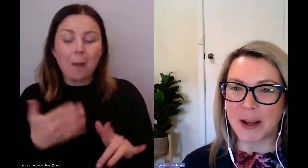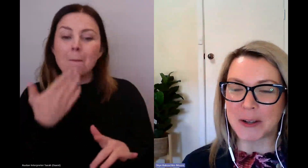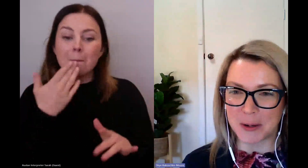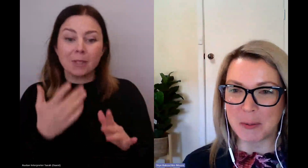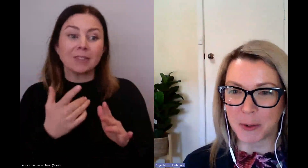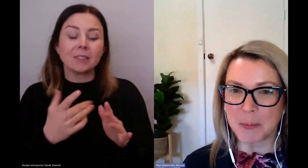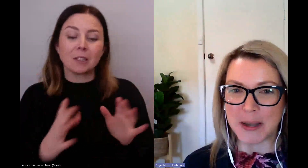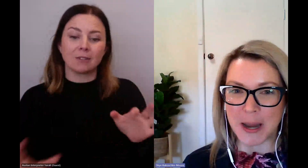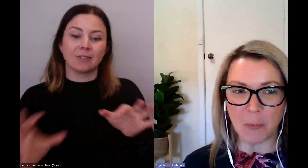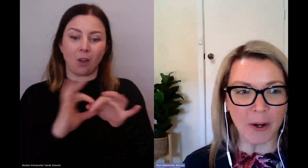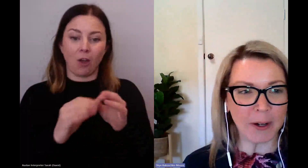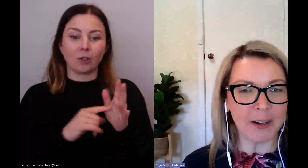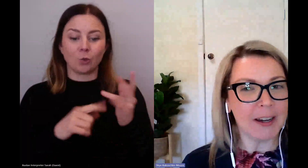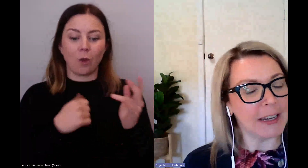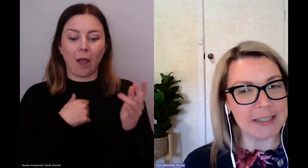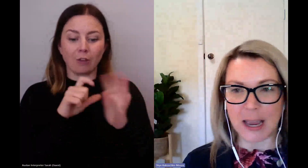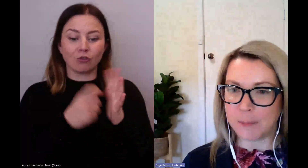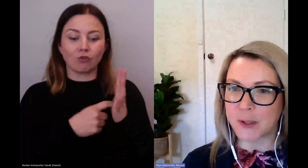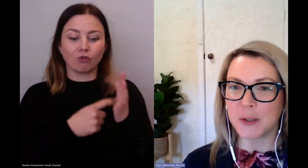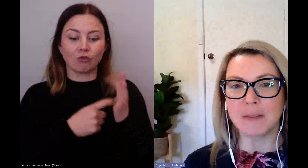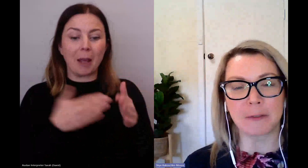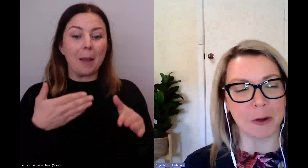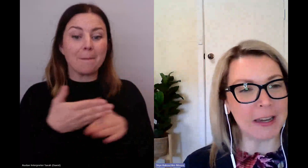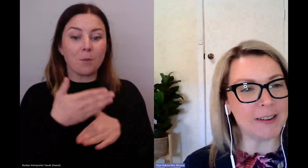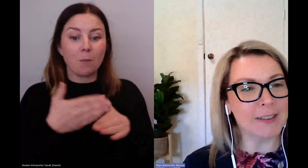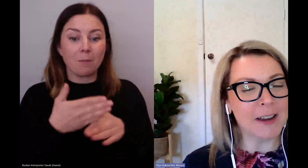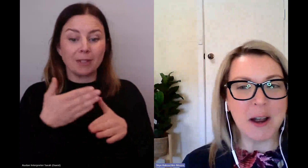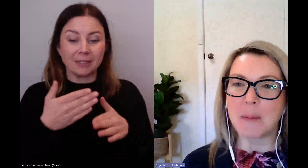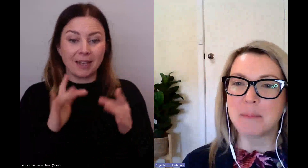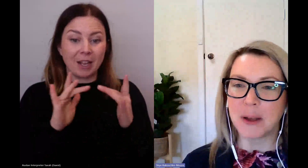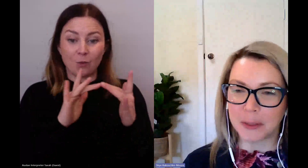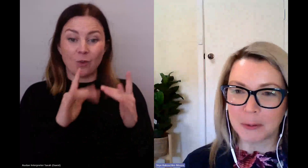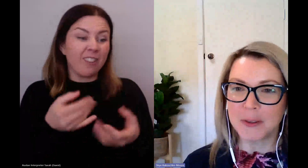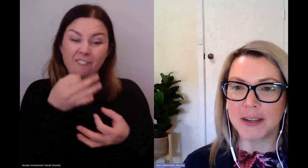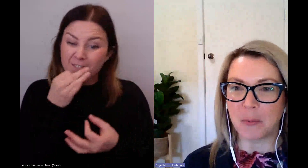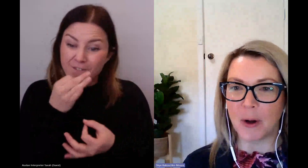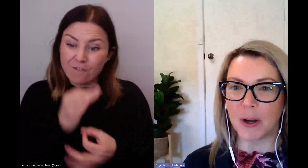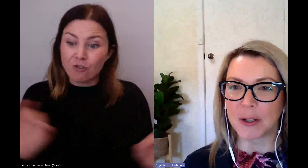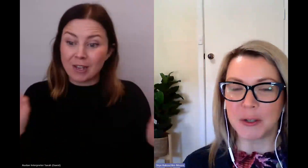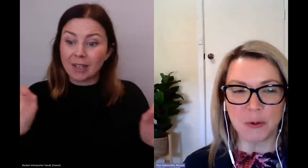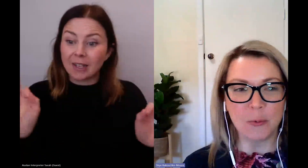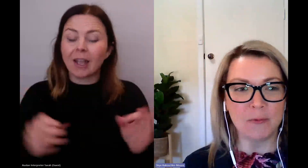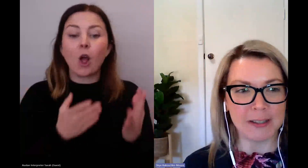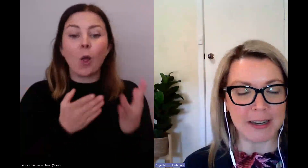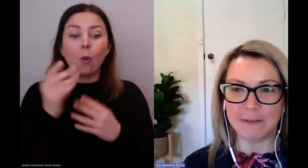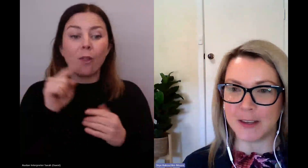to our DREAM Employment Network it's absolutely free but through the network you'll receive